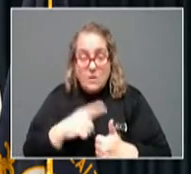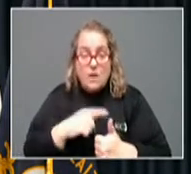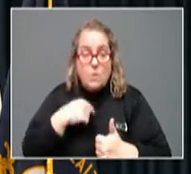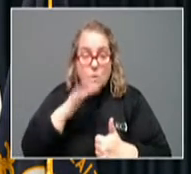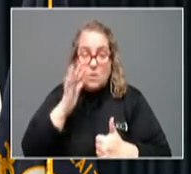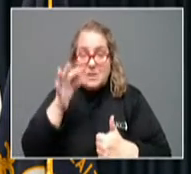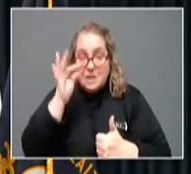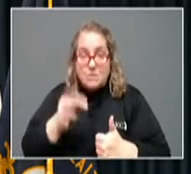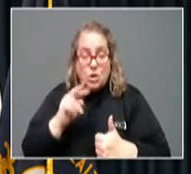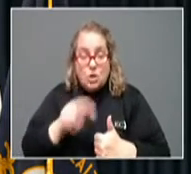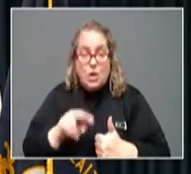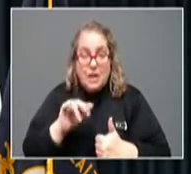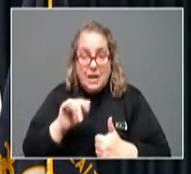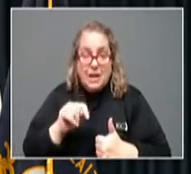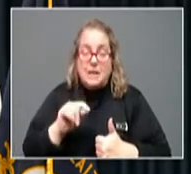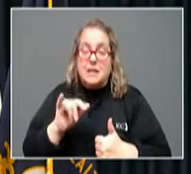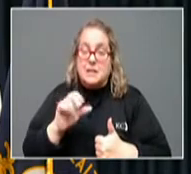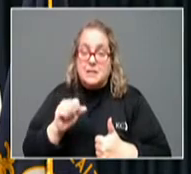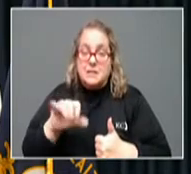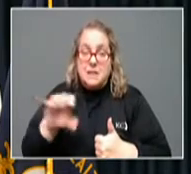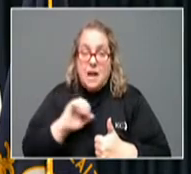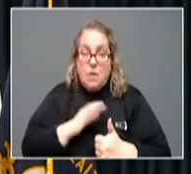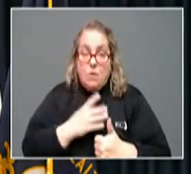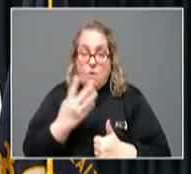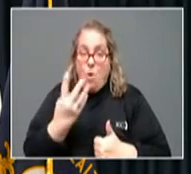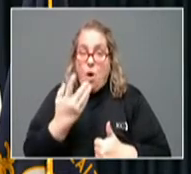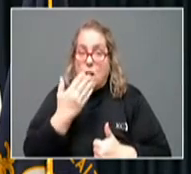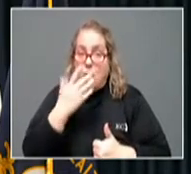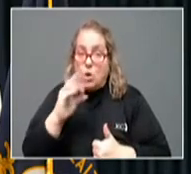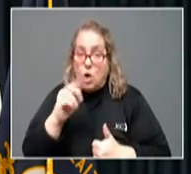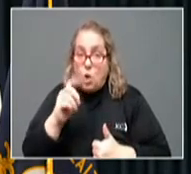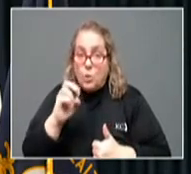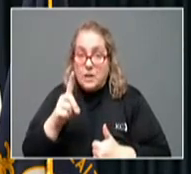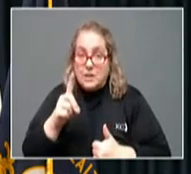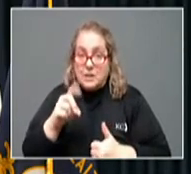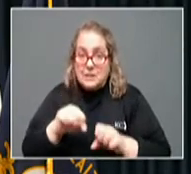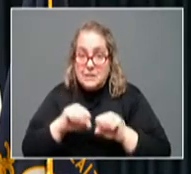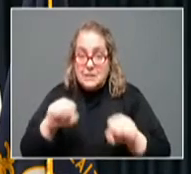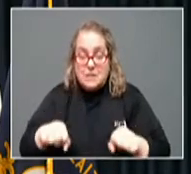our four color coded system and moving it into three given that with a